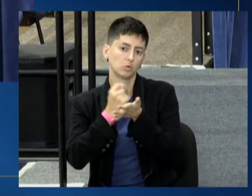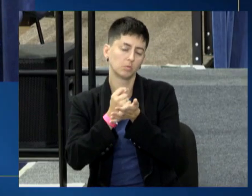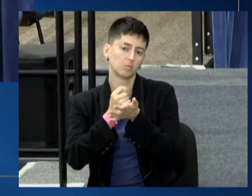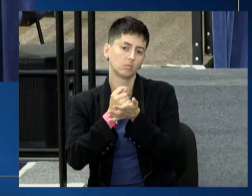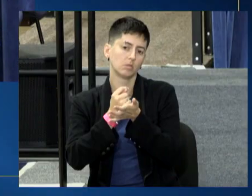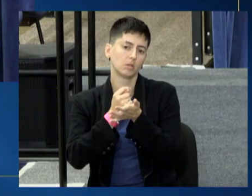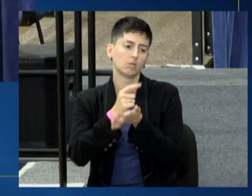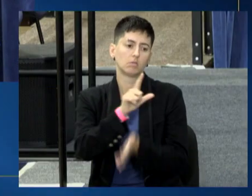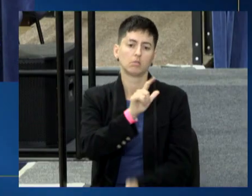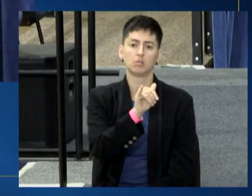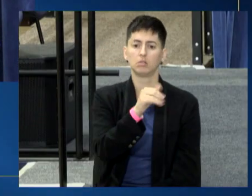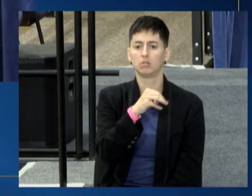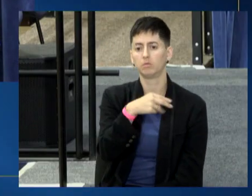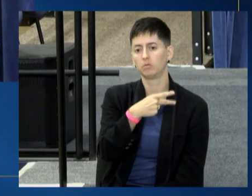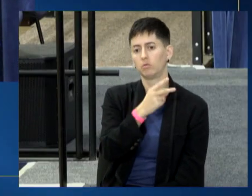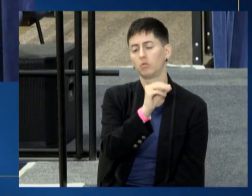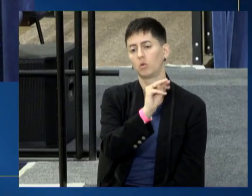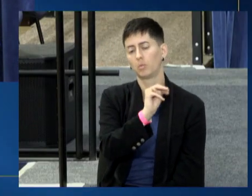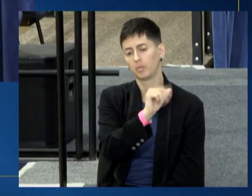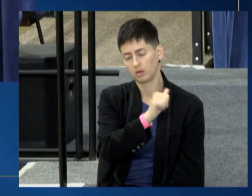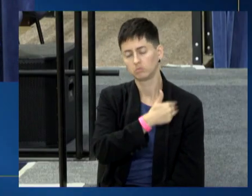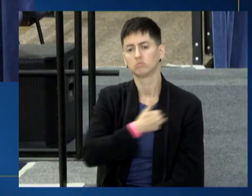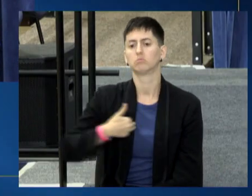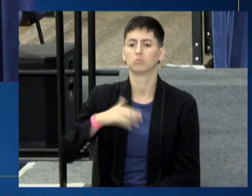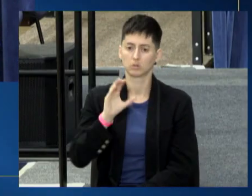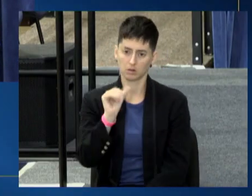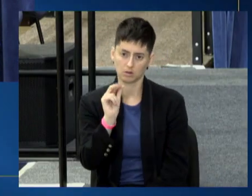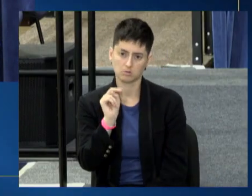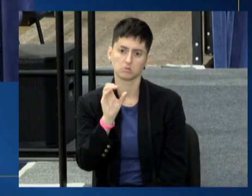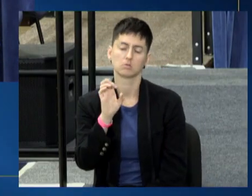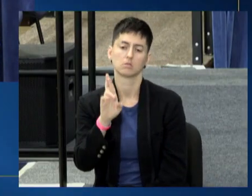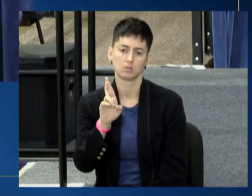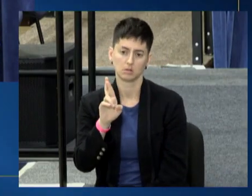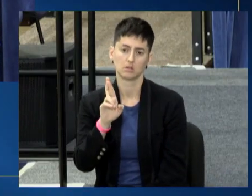And we're looking at assessment of physical function with four different kinds of modalities;